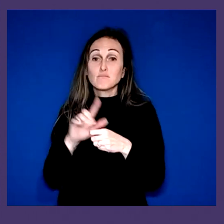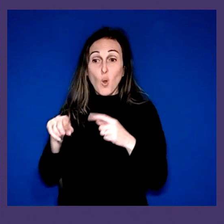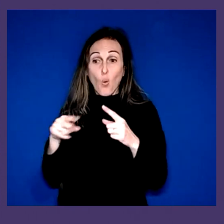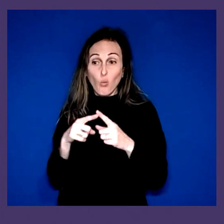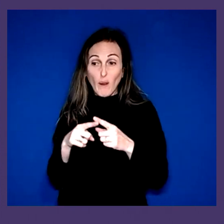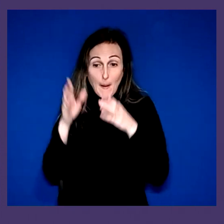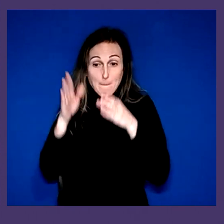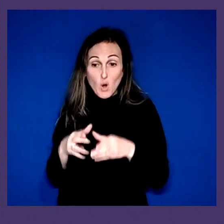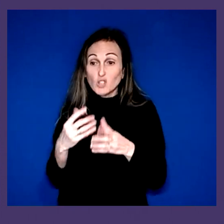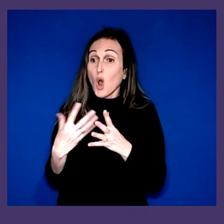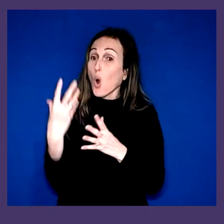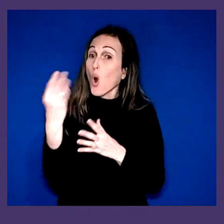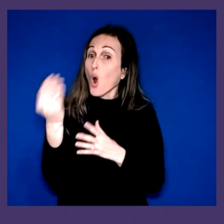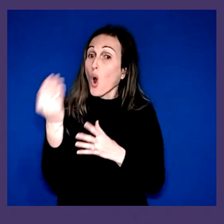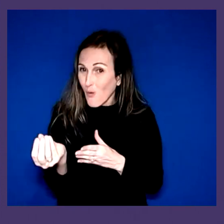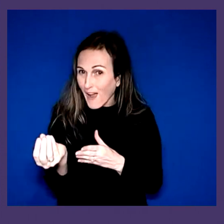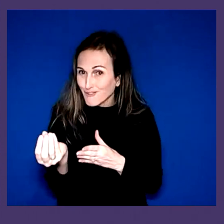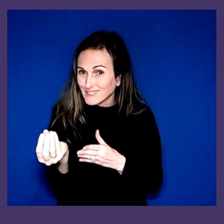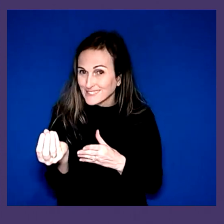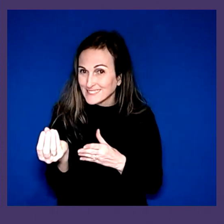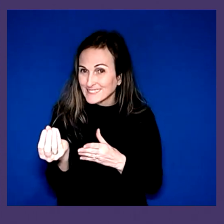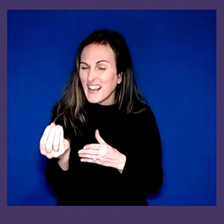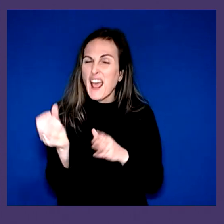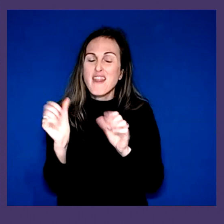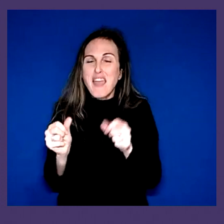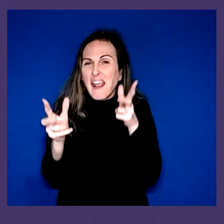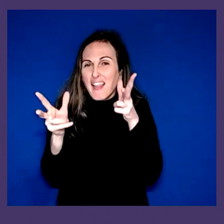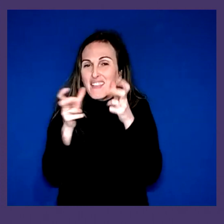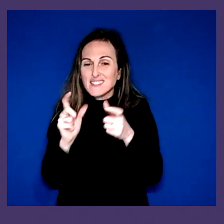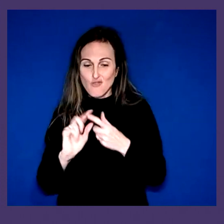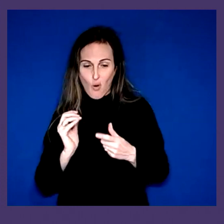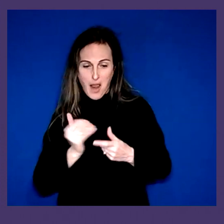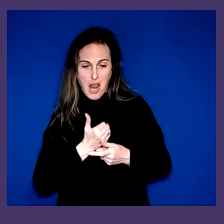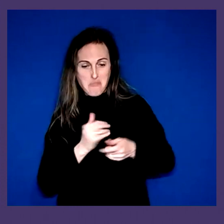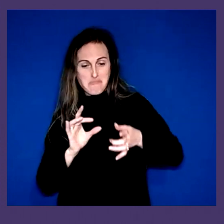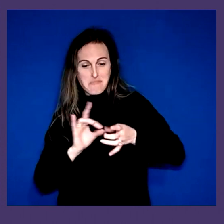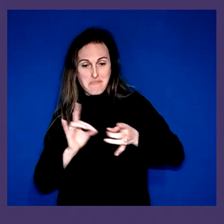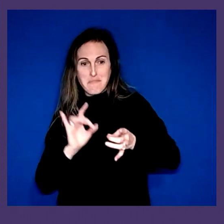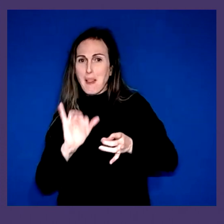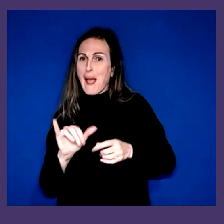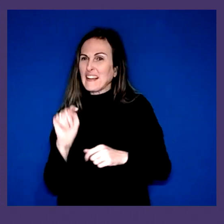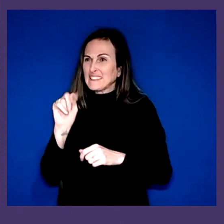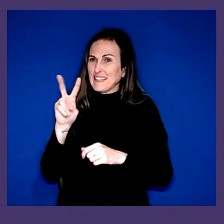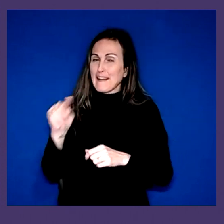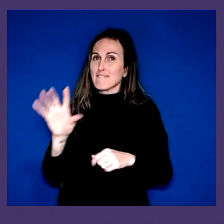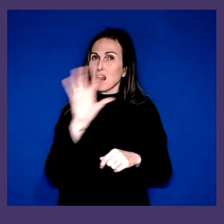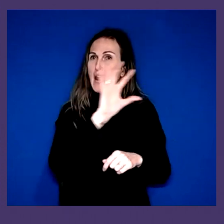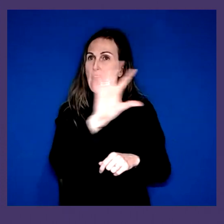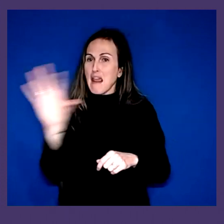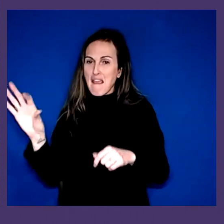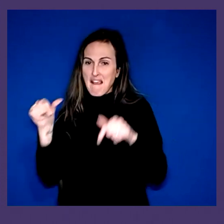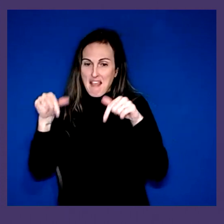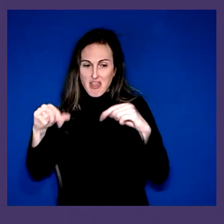as a silent TV at the gym. When at home or at the office, These hearing aids can be paired directly to a Windows PC with